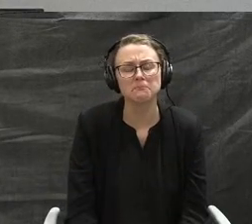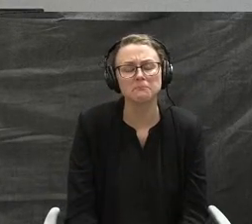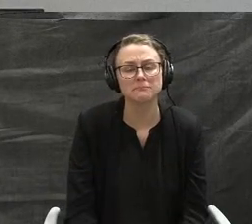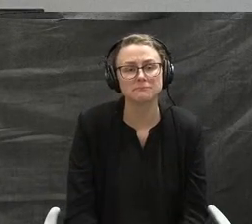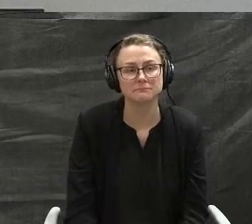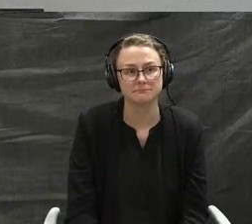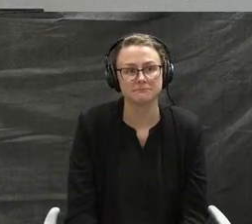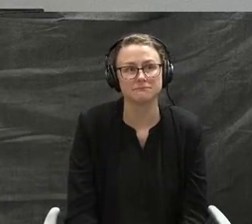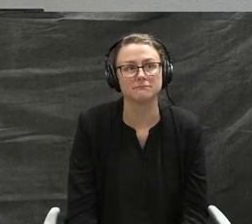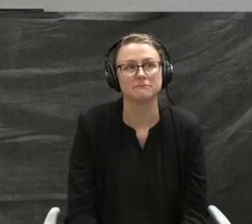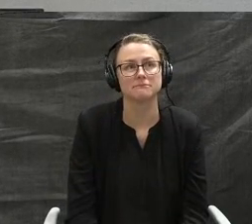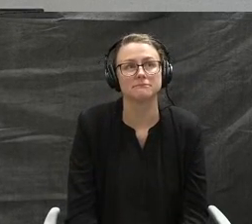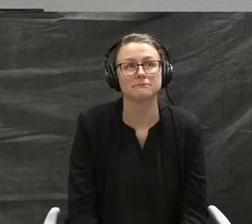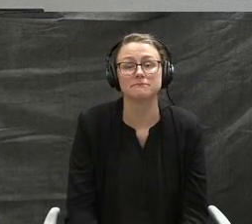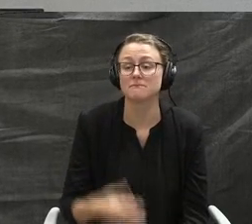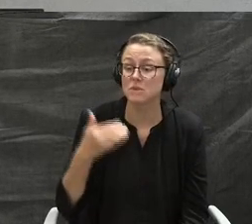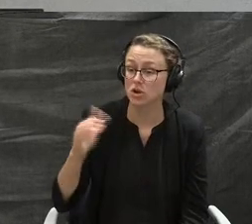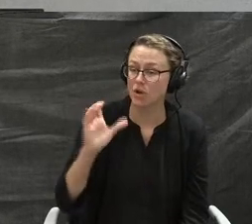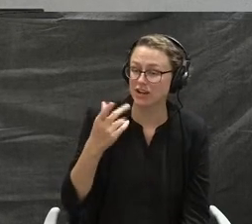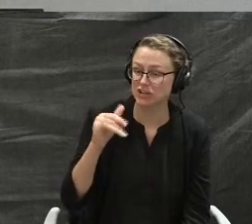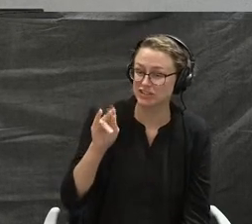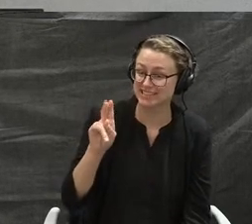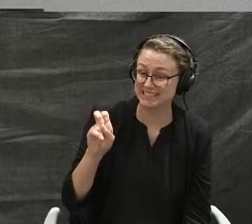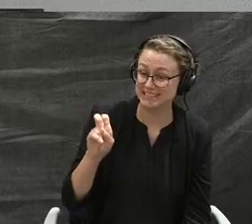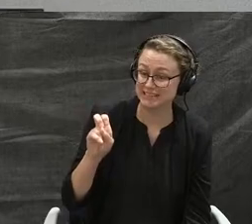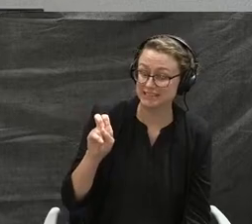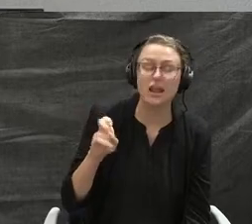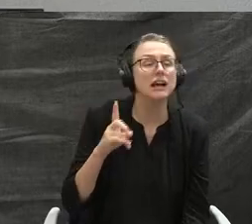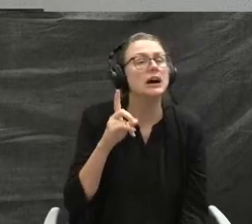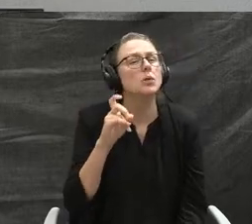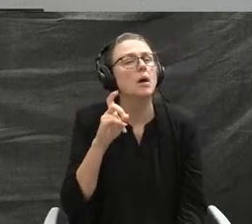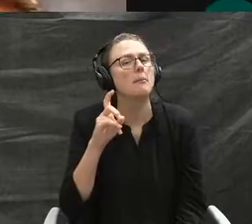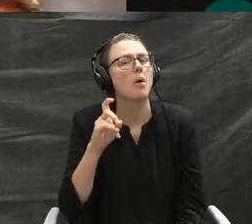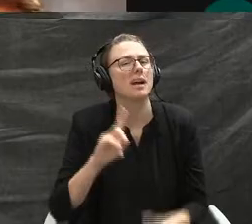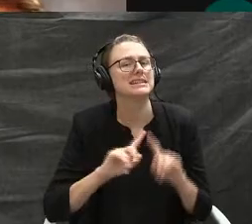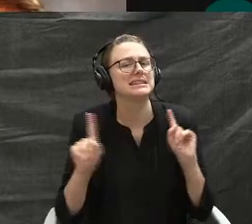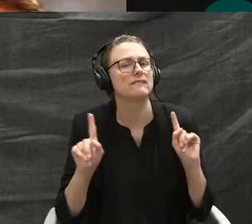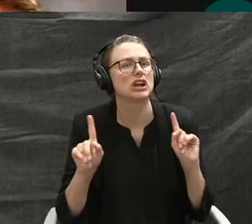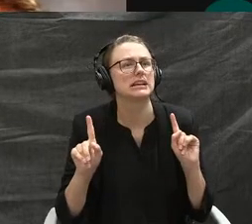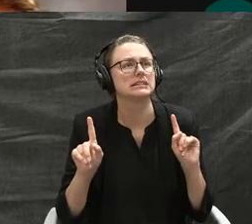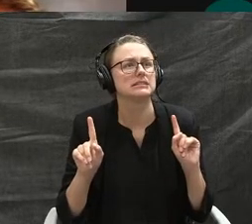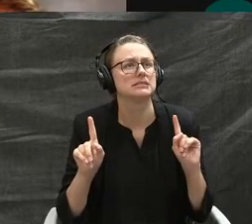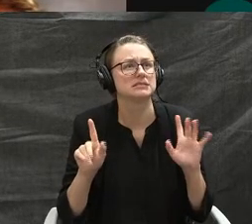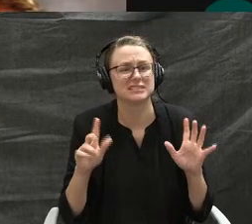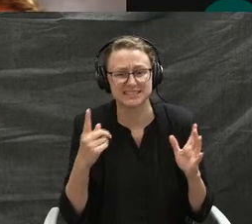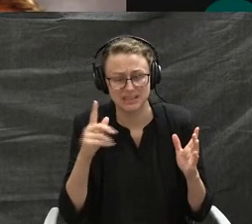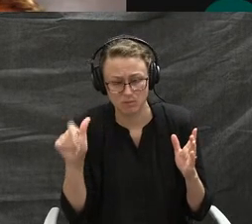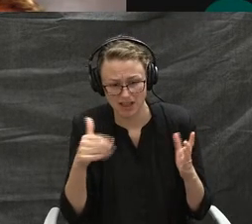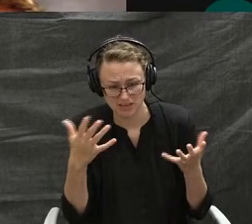Go ahead Christine. OK, thank you. I did have one more question. It was a different theme though, so if anybody else wants to go in front of me,